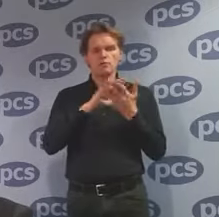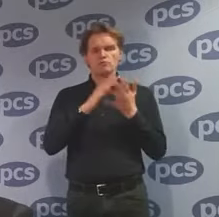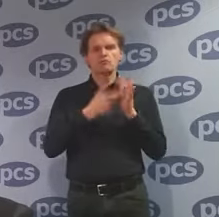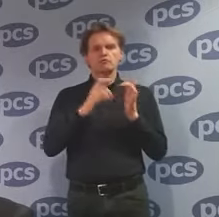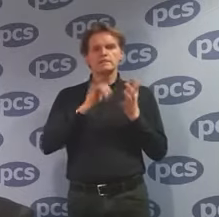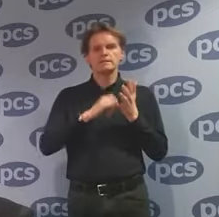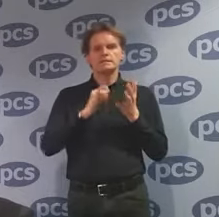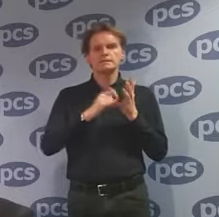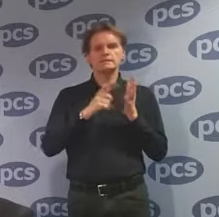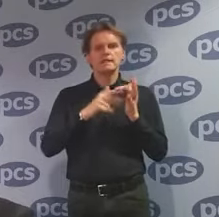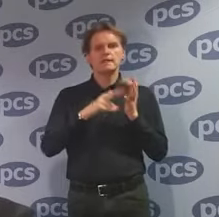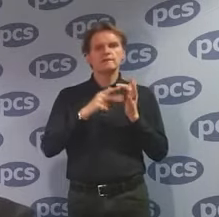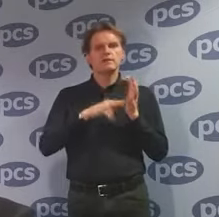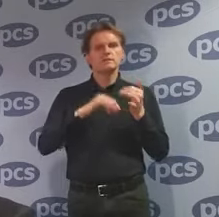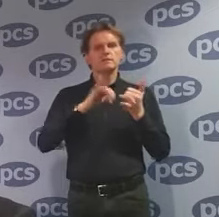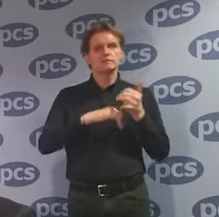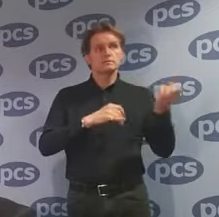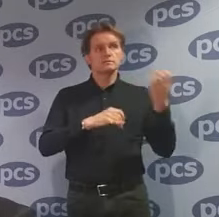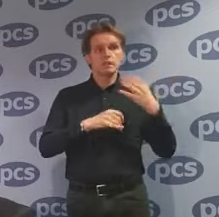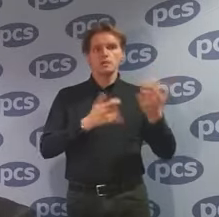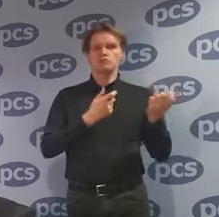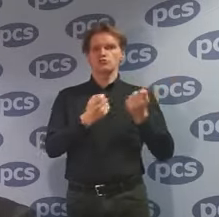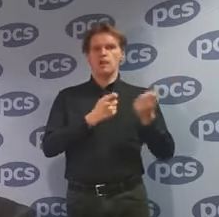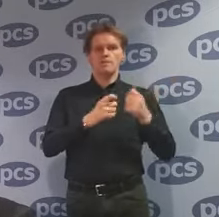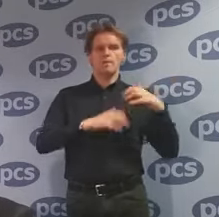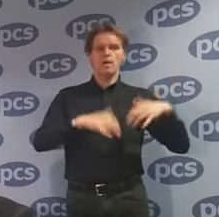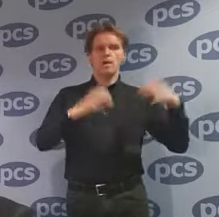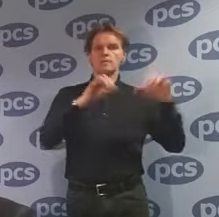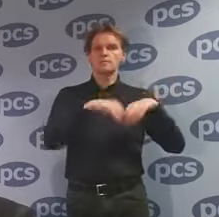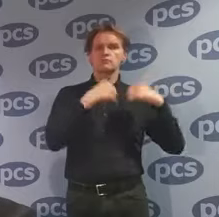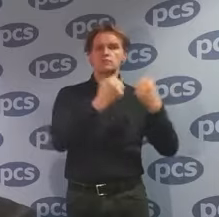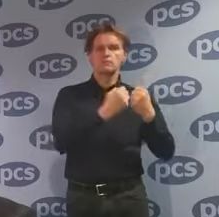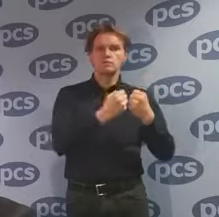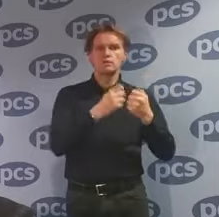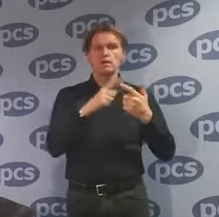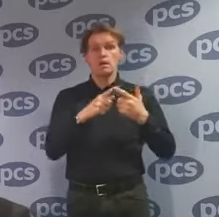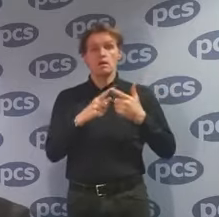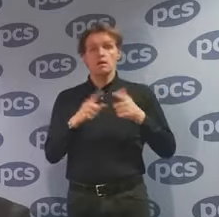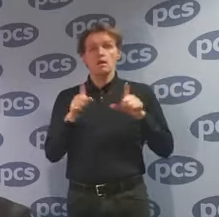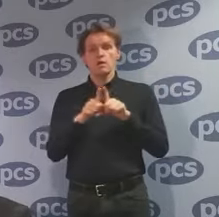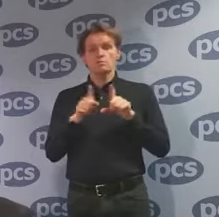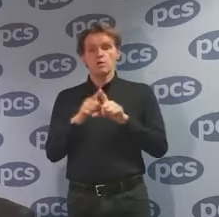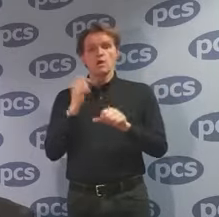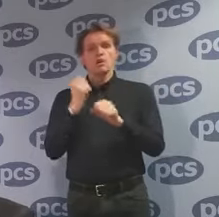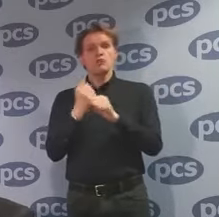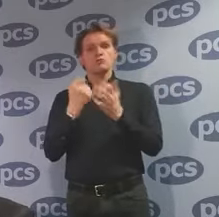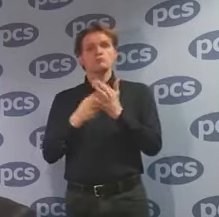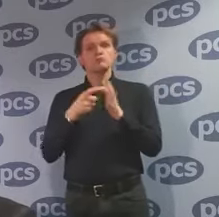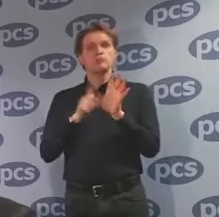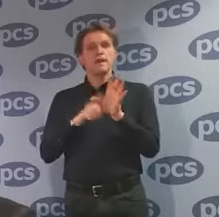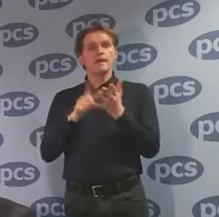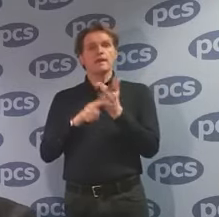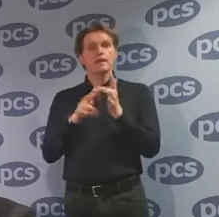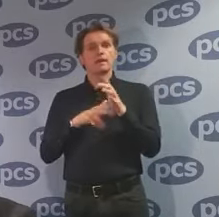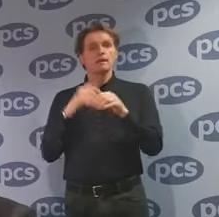from the Labour front bench and indeed the Labour shadow transport secretary has written to Chris Grayling demanding that he does something about the dispute so I